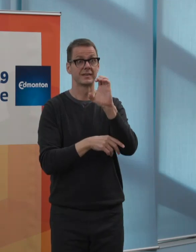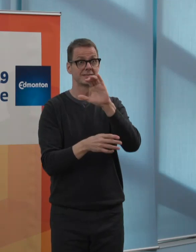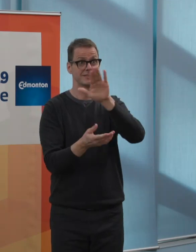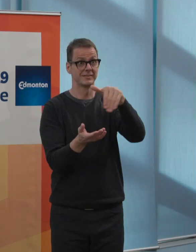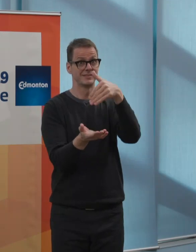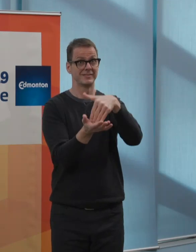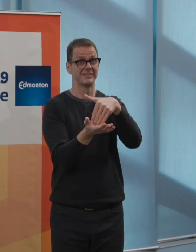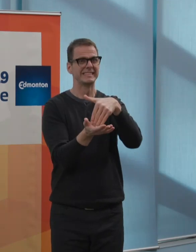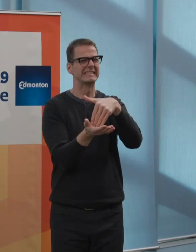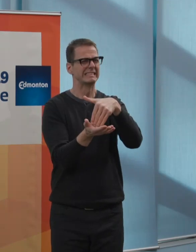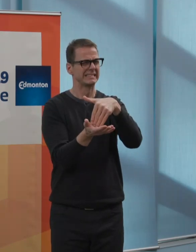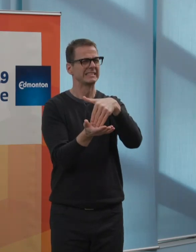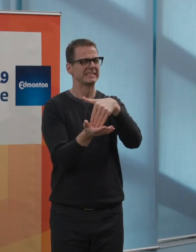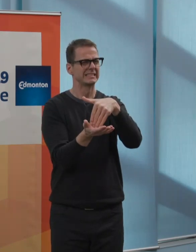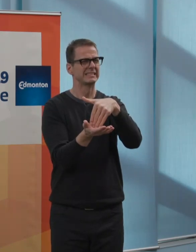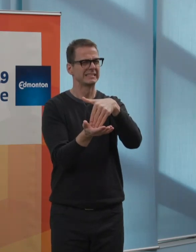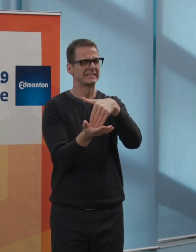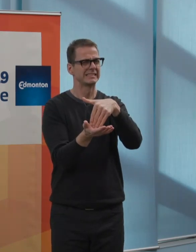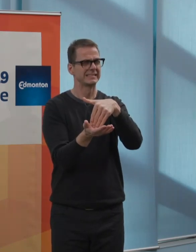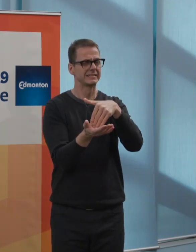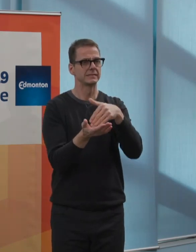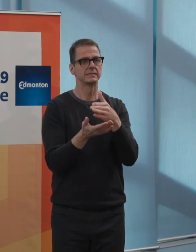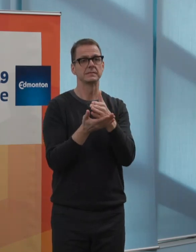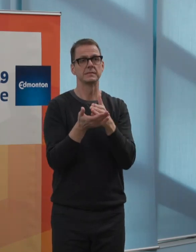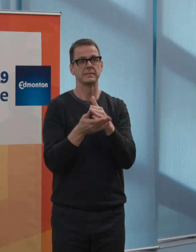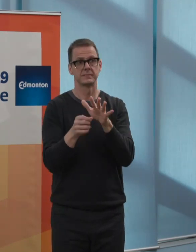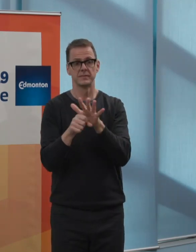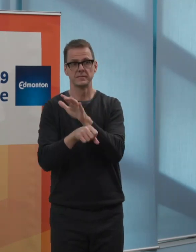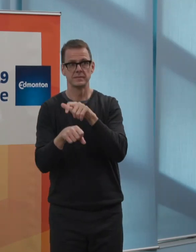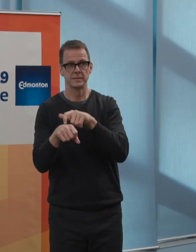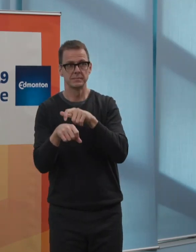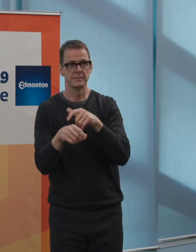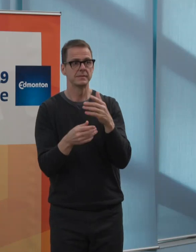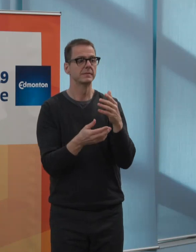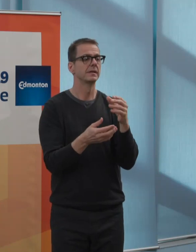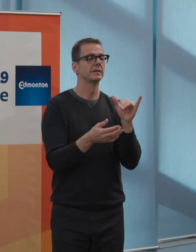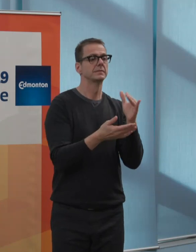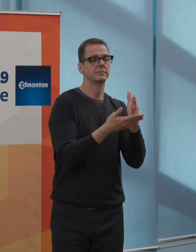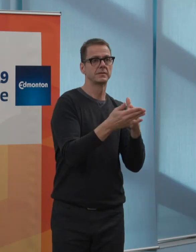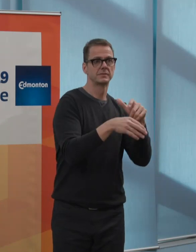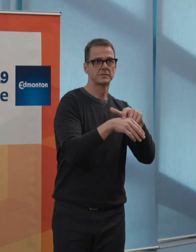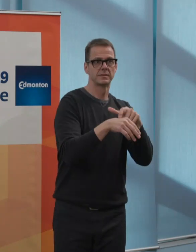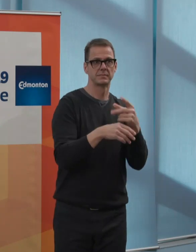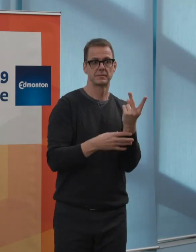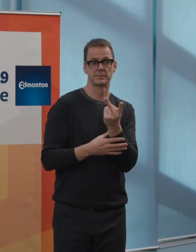art and education instructors arena attendants City Hall tour guides